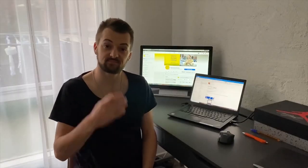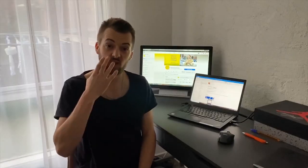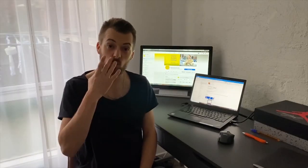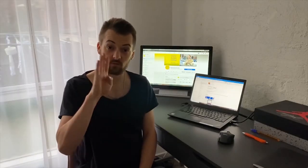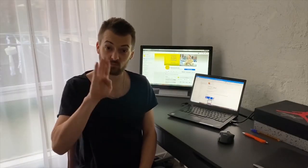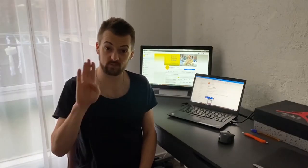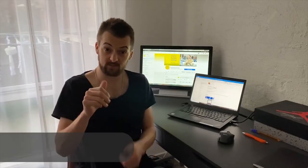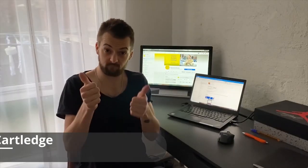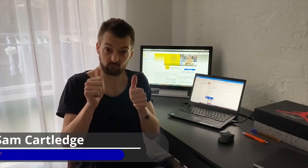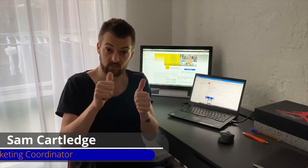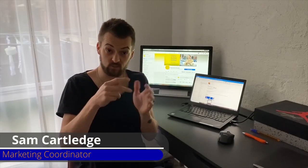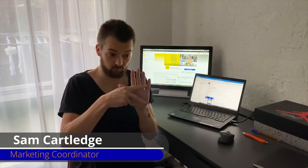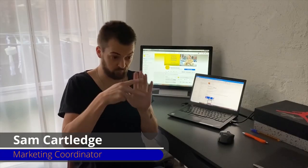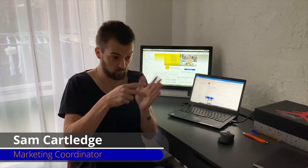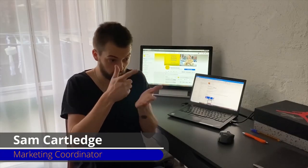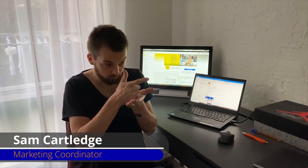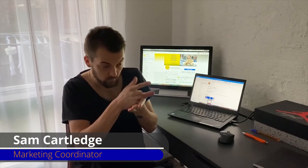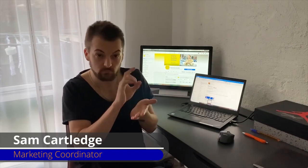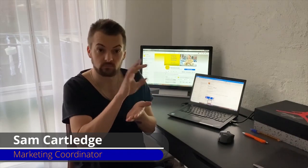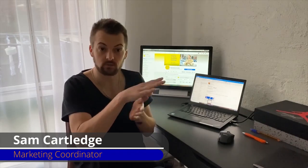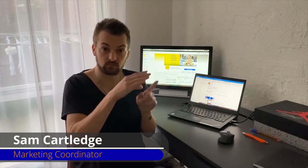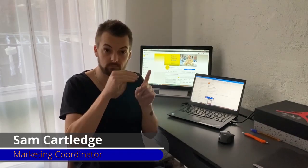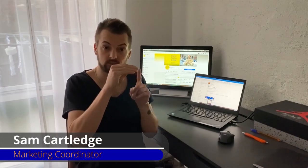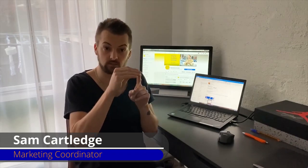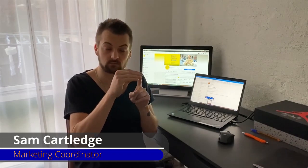Once the presenter has finished filming themselves, they will upload the video